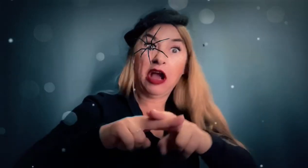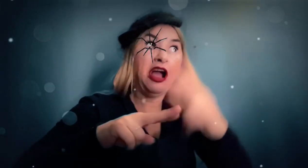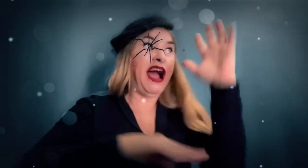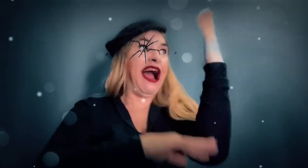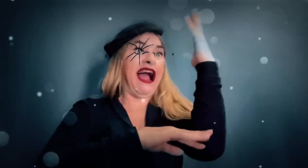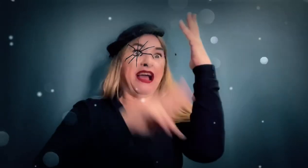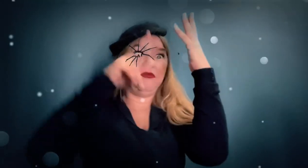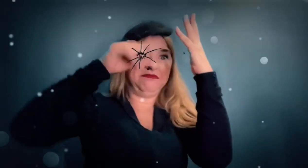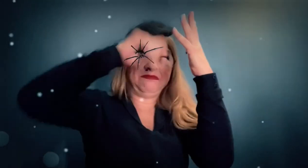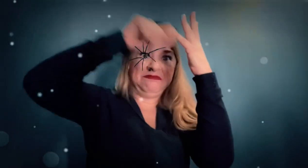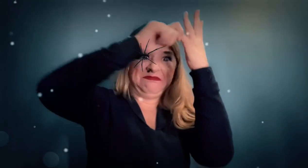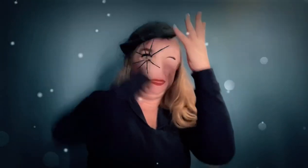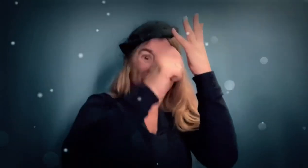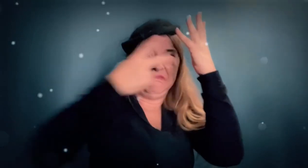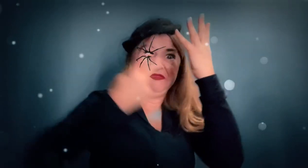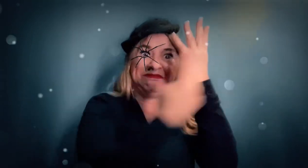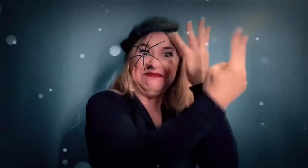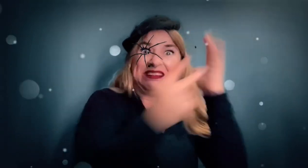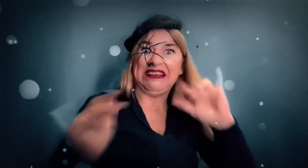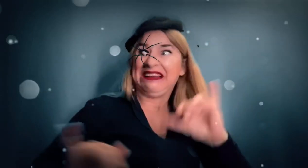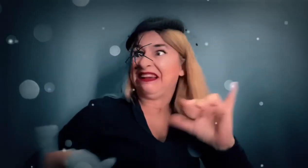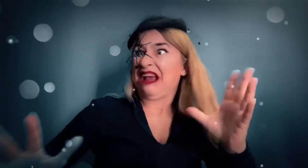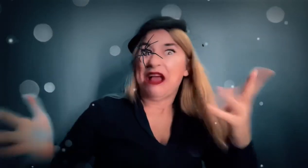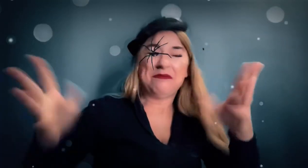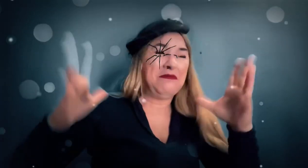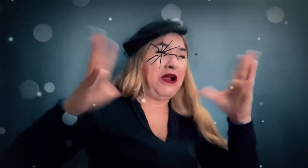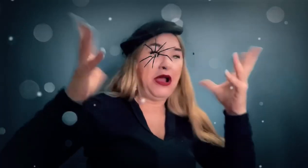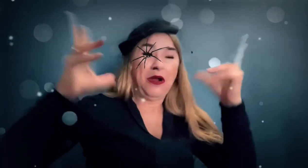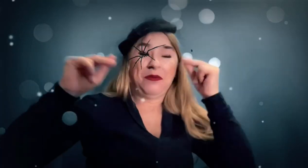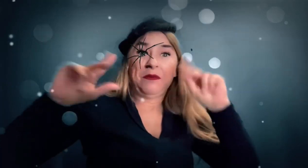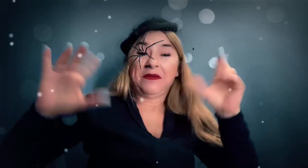Who could have done that to him? I do not understand.